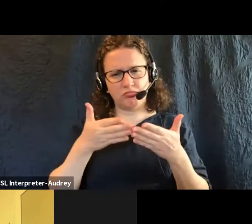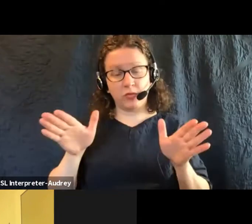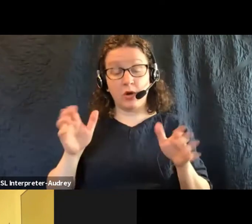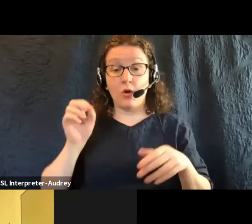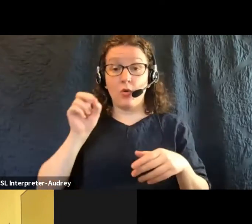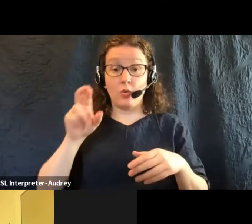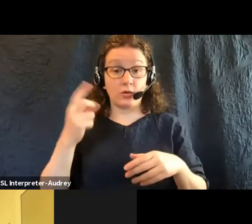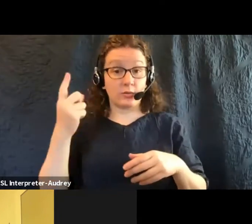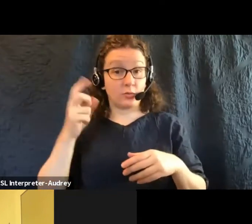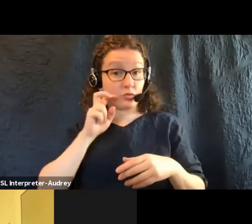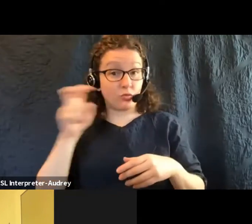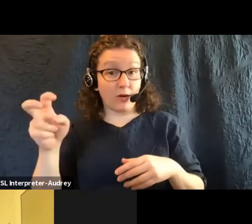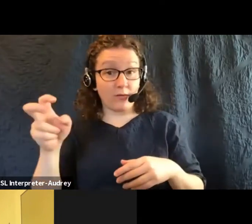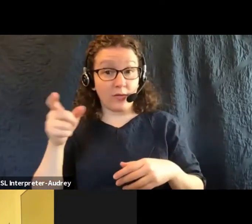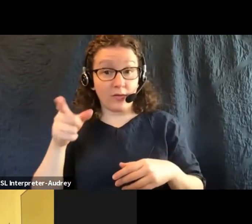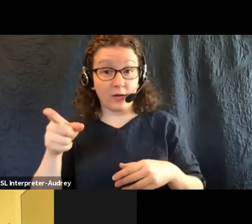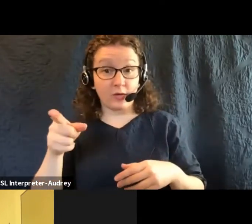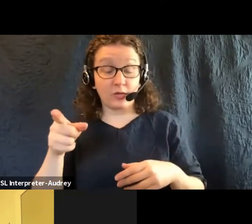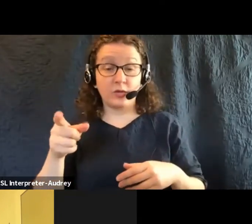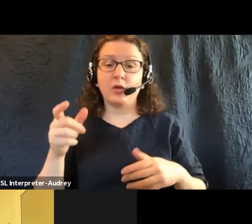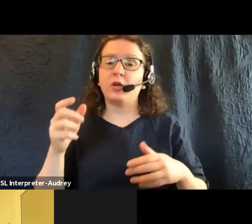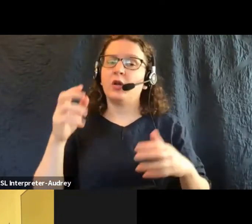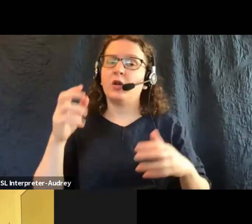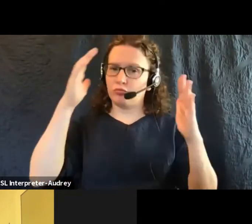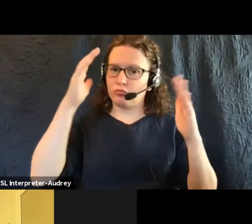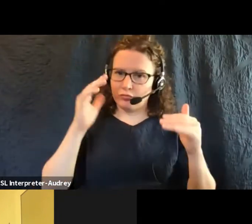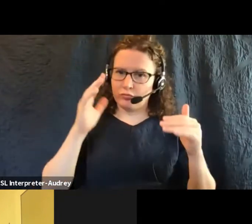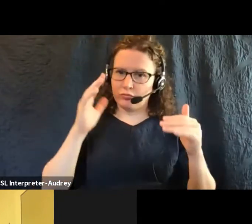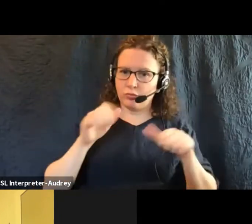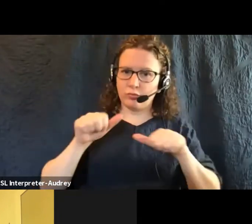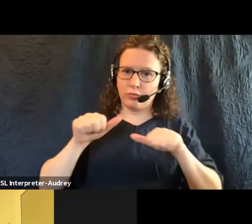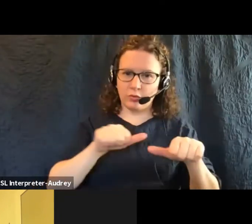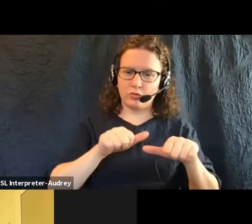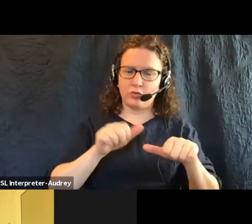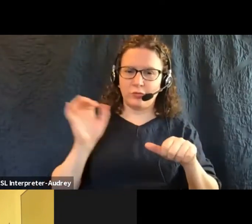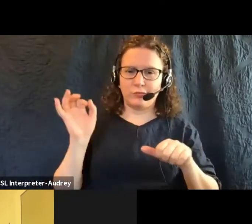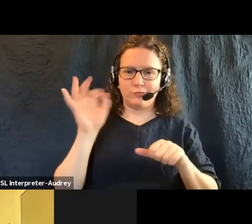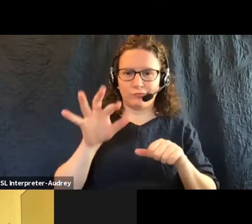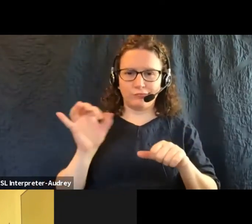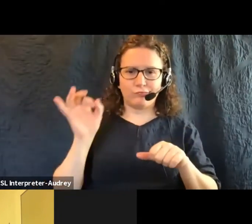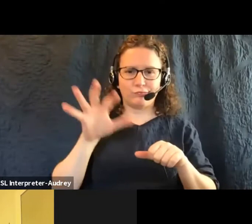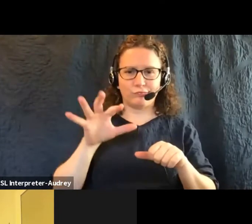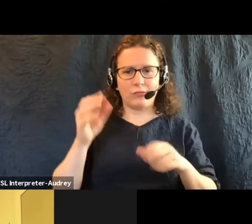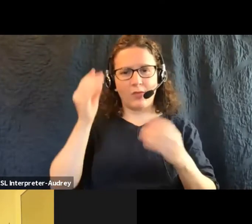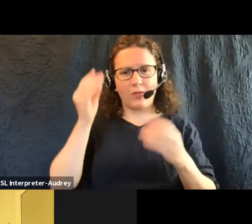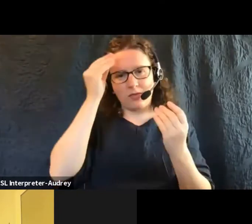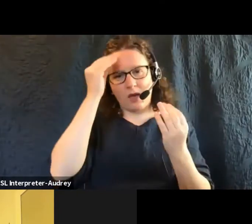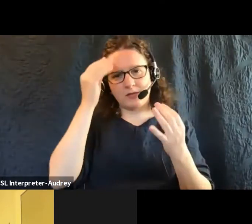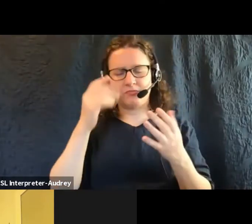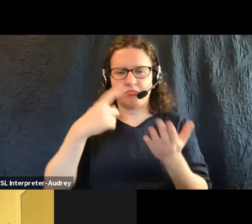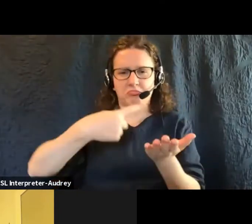has traveled there. We also hope you will be able to chime in with some thoughts as we go over some of these questions.